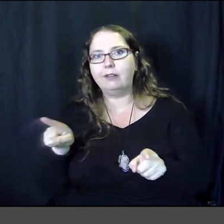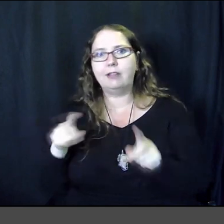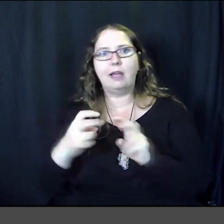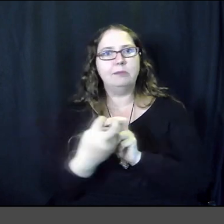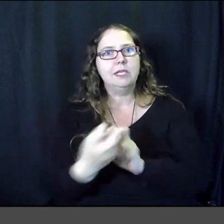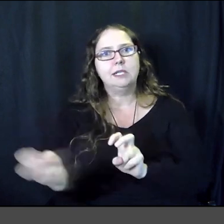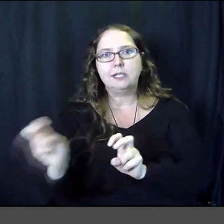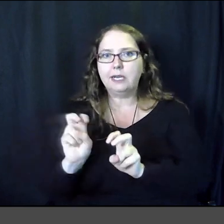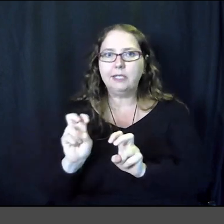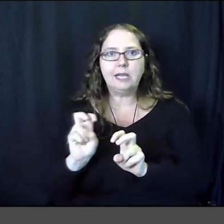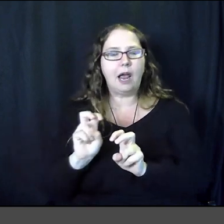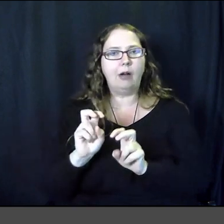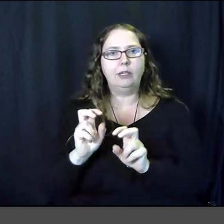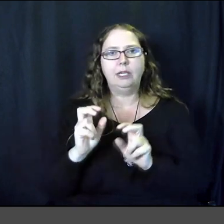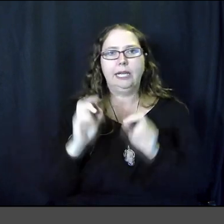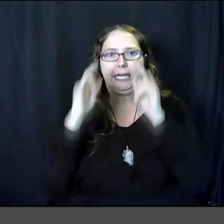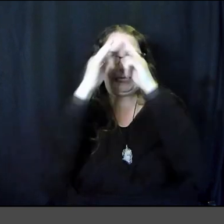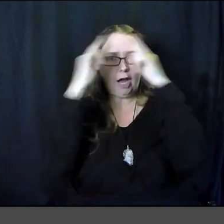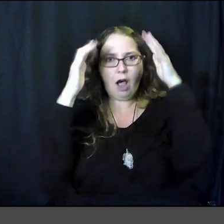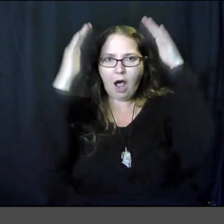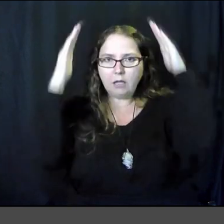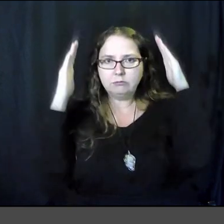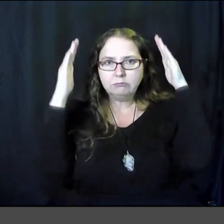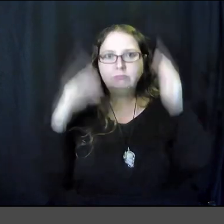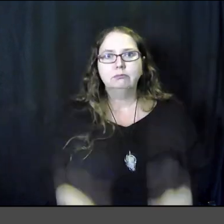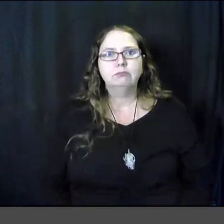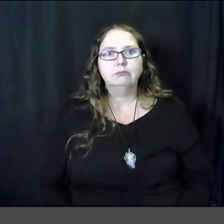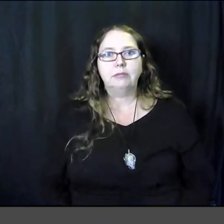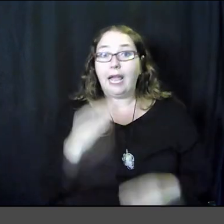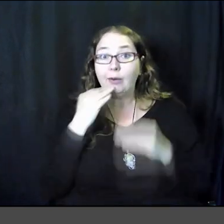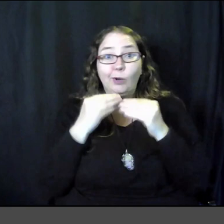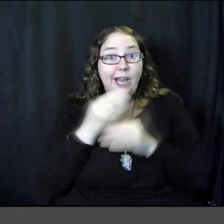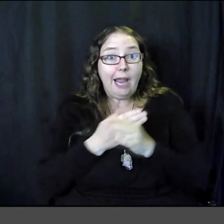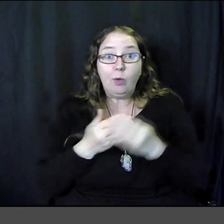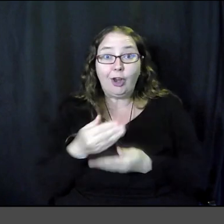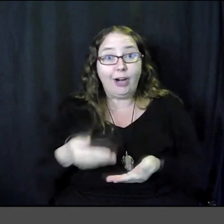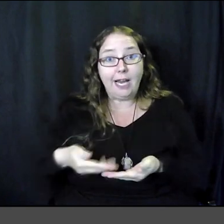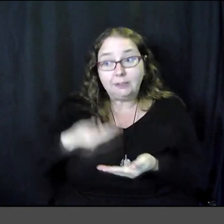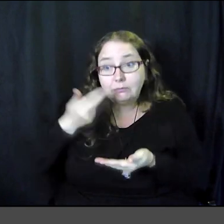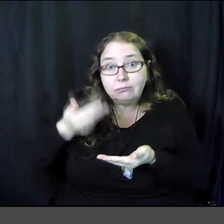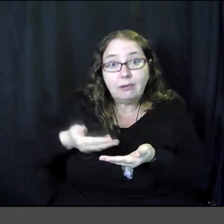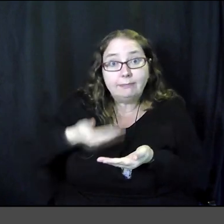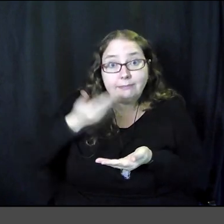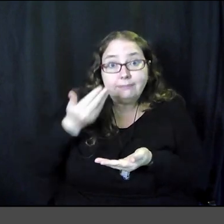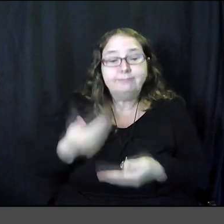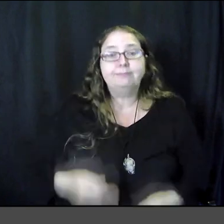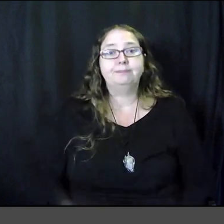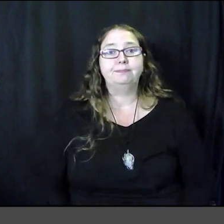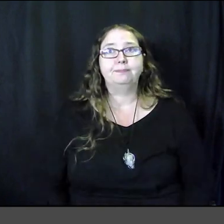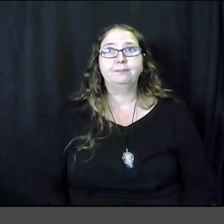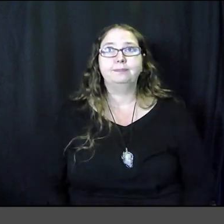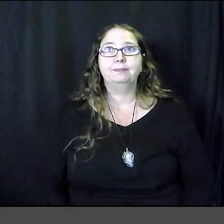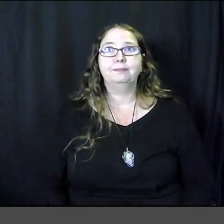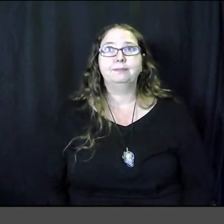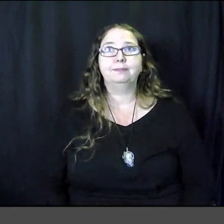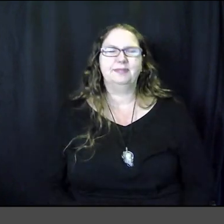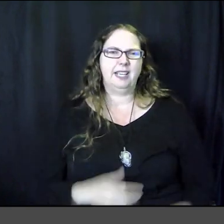MADE UP, OF COURSE, MADE BY HAND, AND THEY SAID LOOK JUAN, YOU KNOW, TOOK A GROUP OF MY FRIENDS AT UCLA